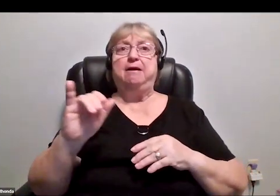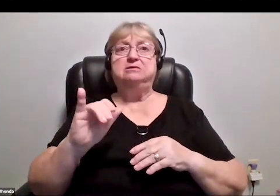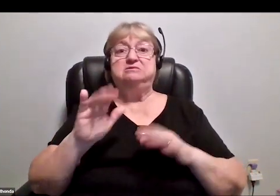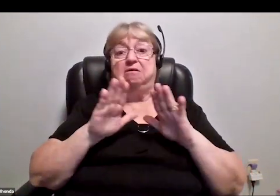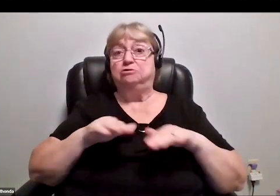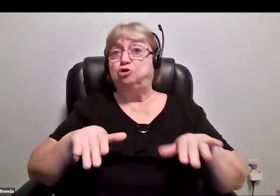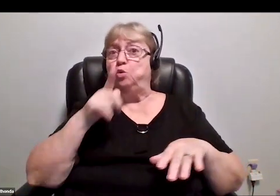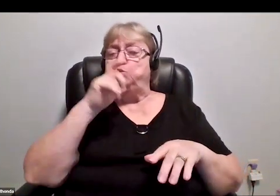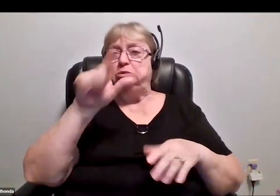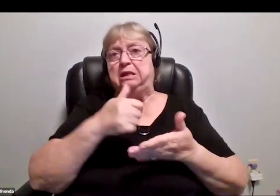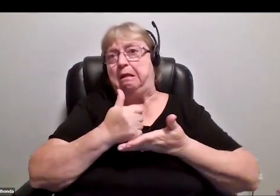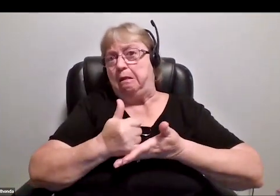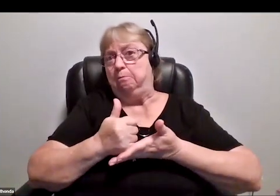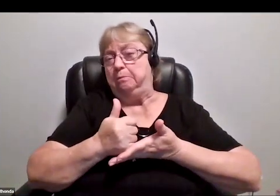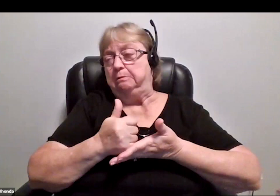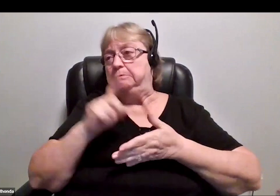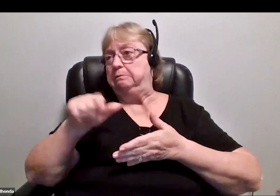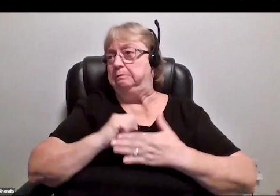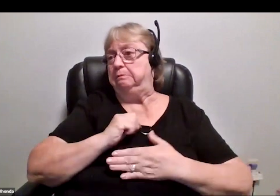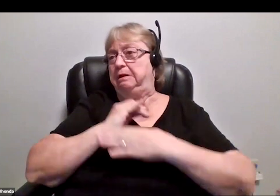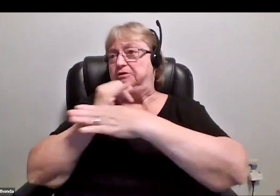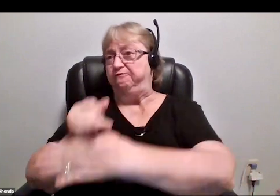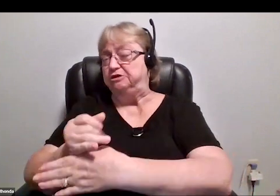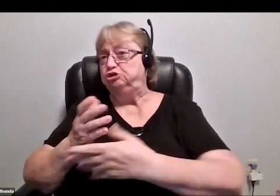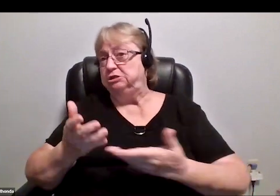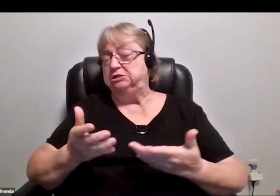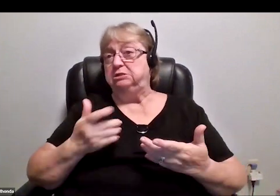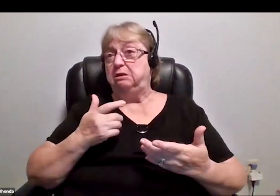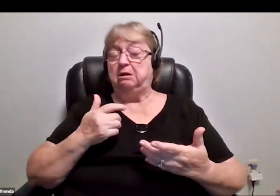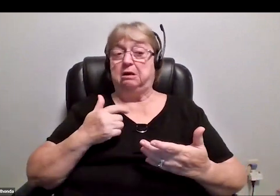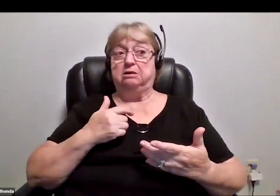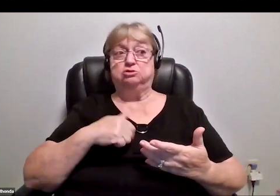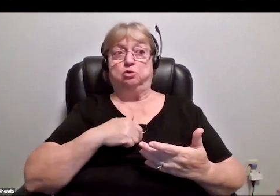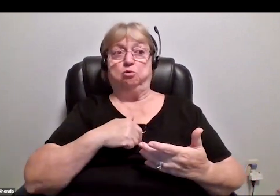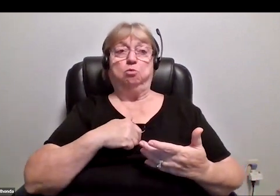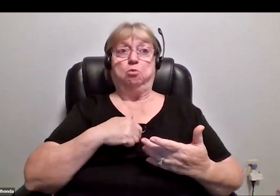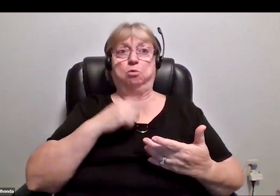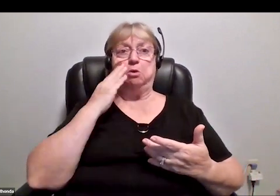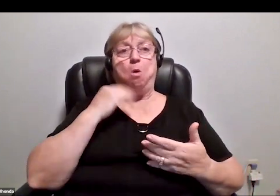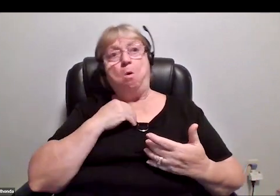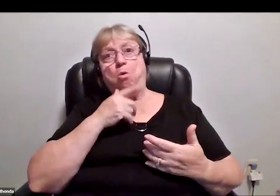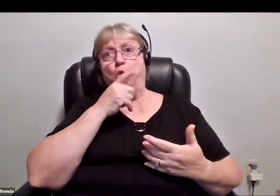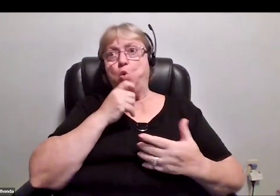who needed help and intervention. We're told about the people who came to her rescue, right?